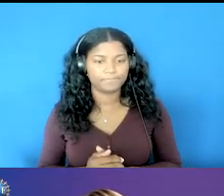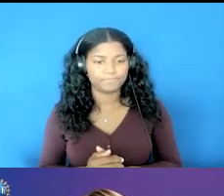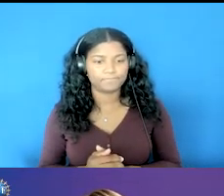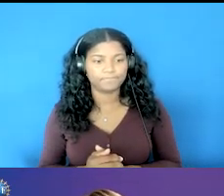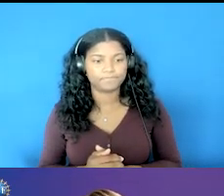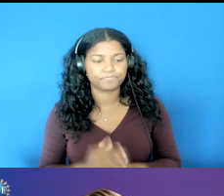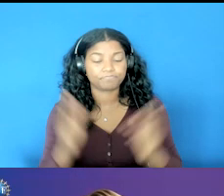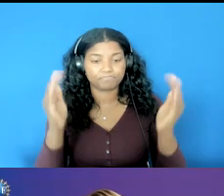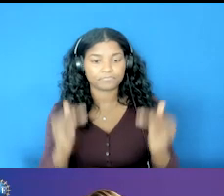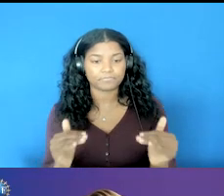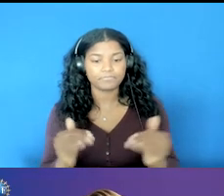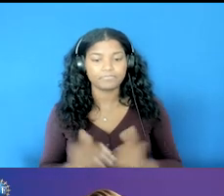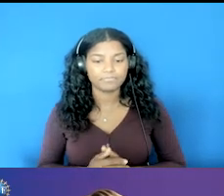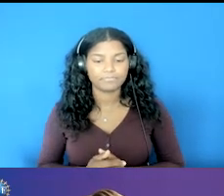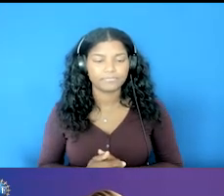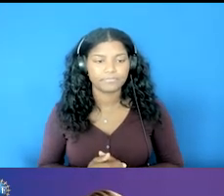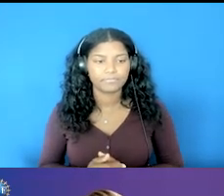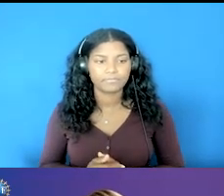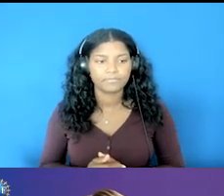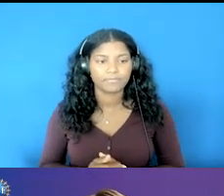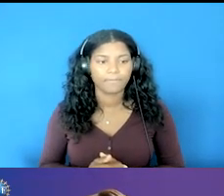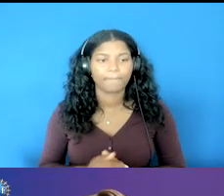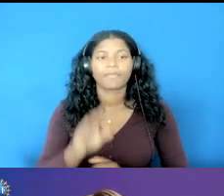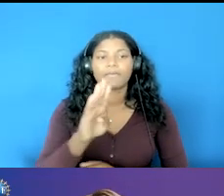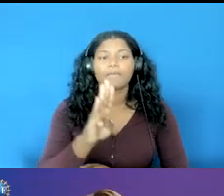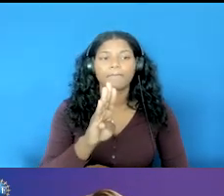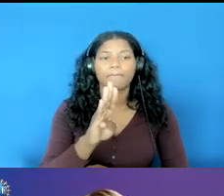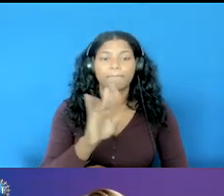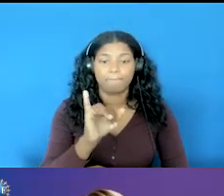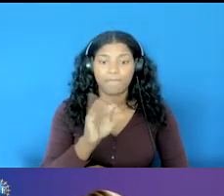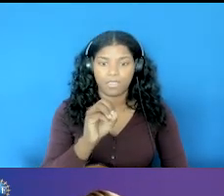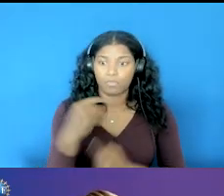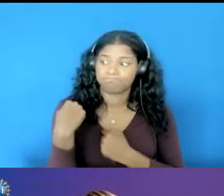Next. BIO has long supported postdocs.